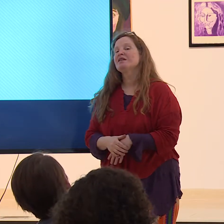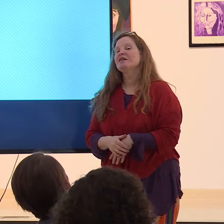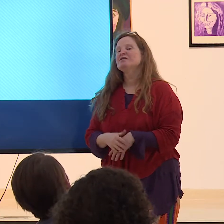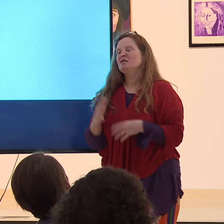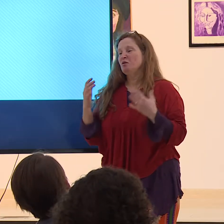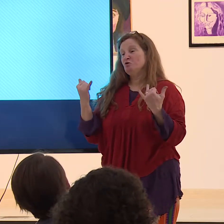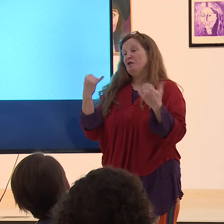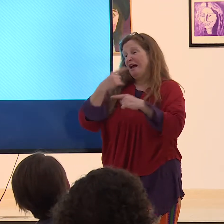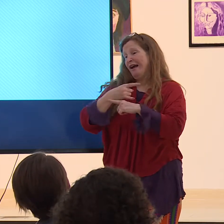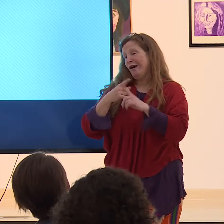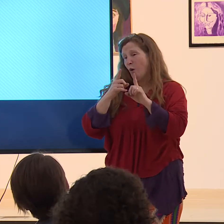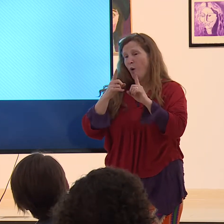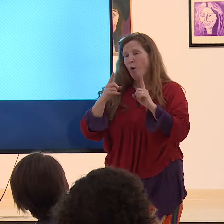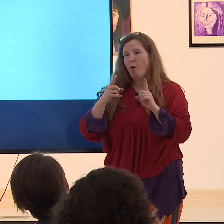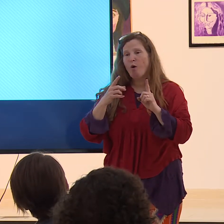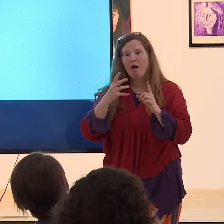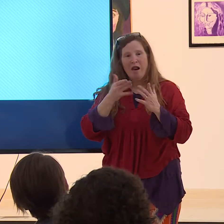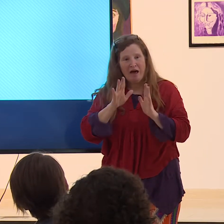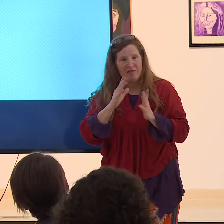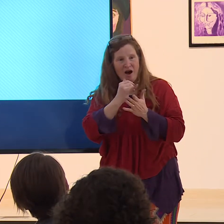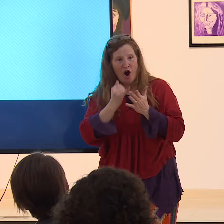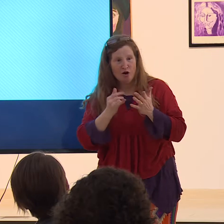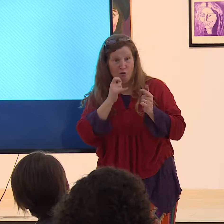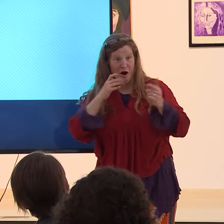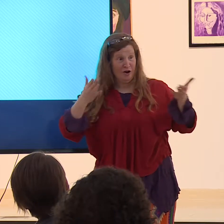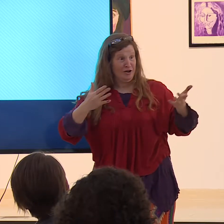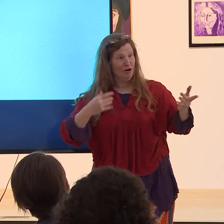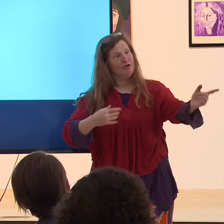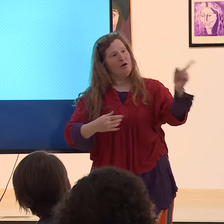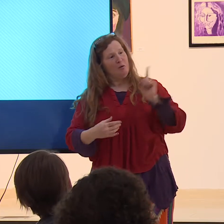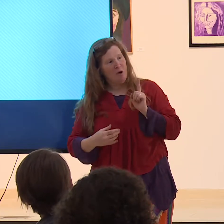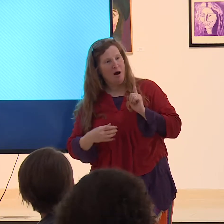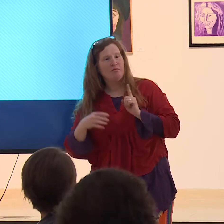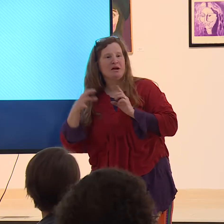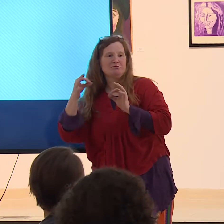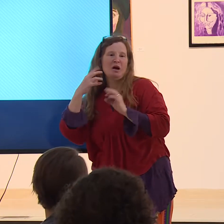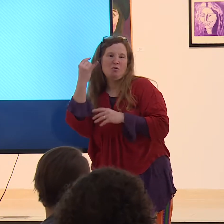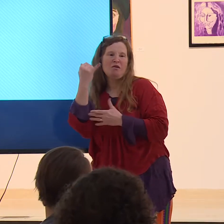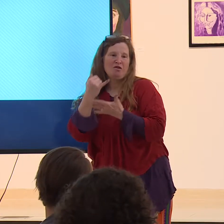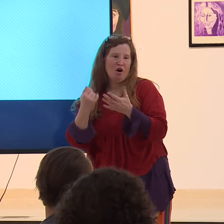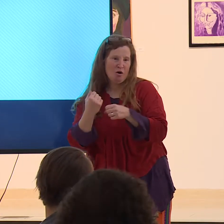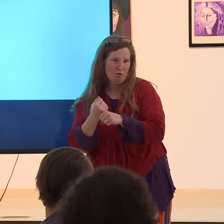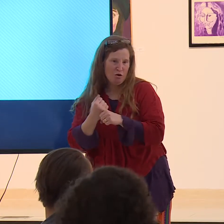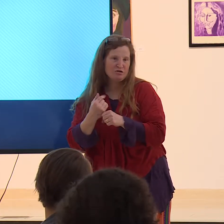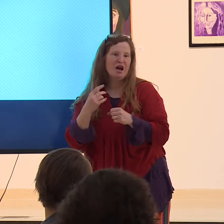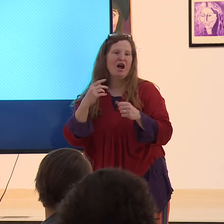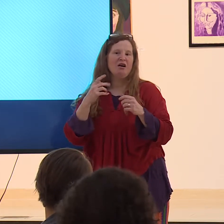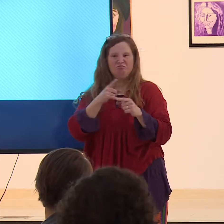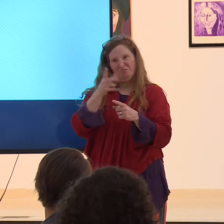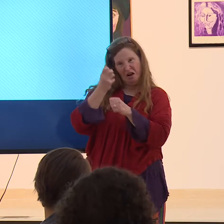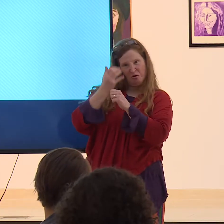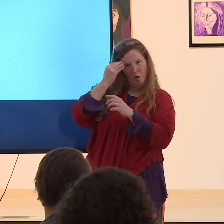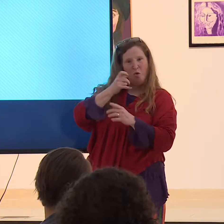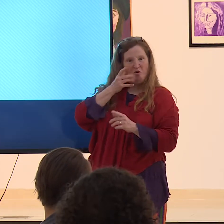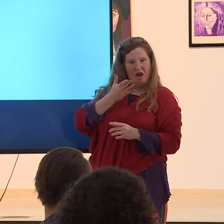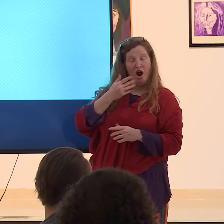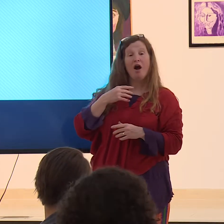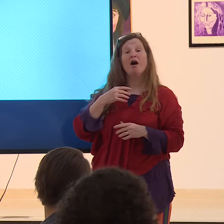will continue to grow and grow. Now I'd like the artists who are here to come up and explain a little bit about their artwork,